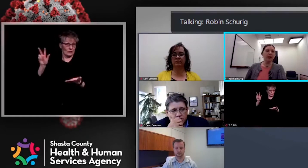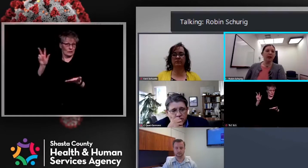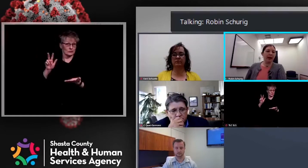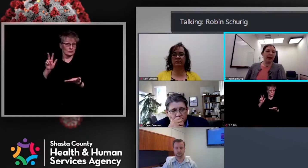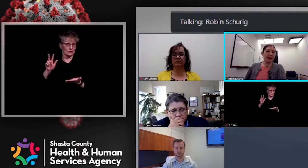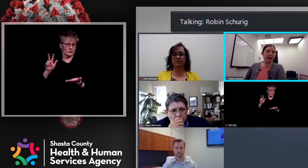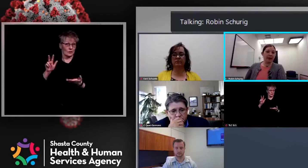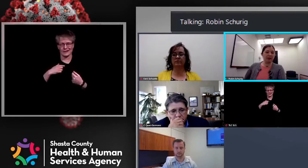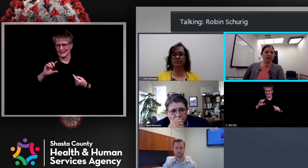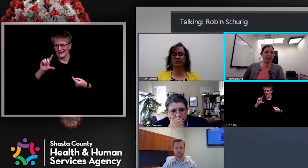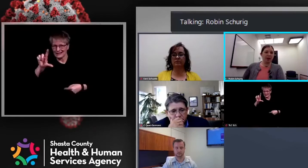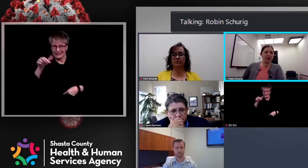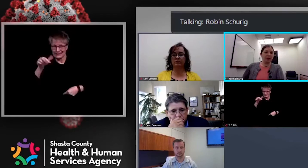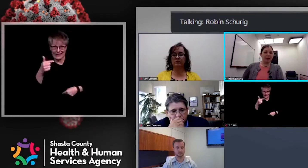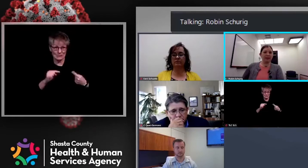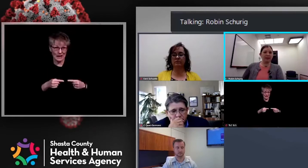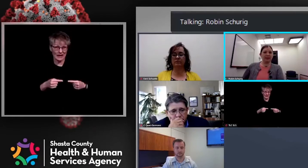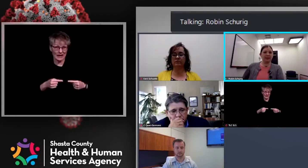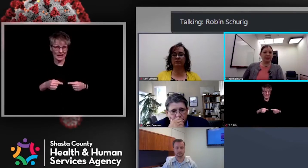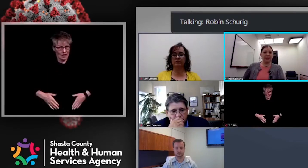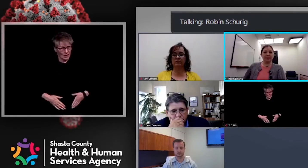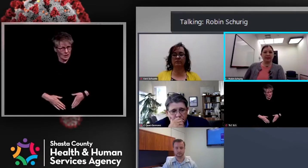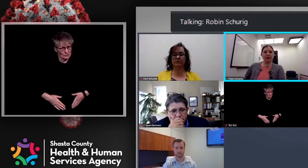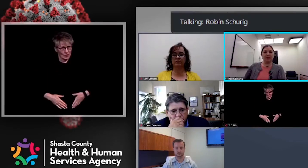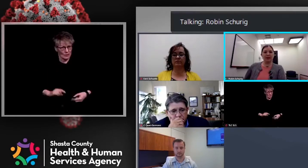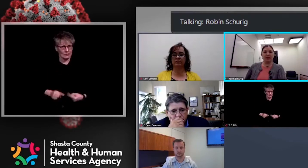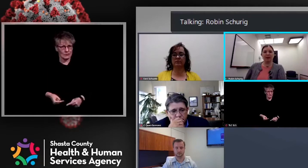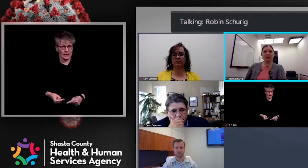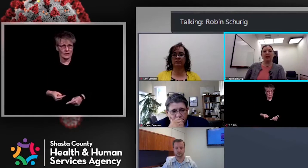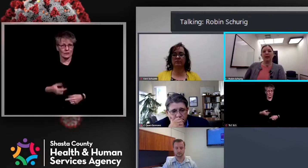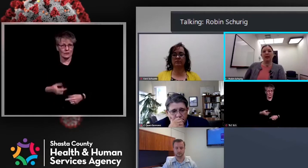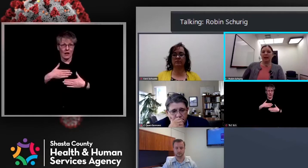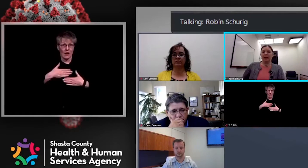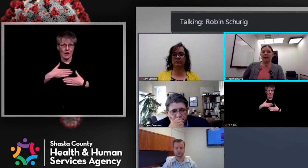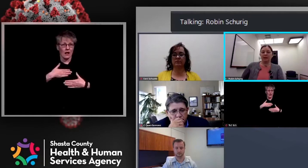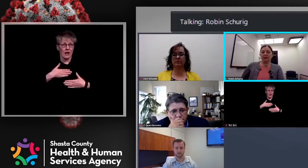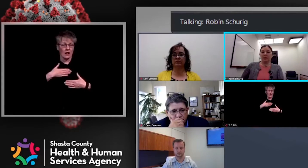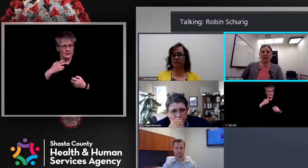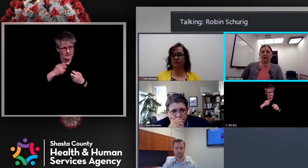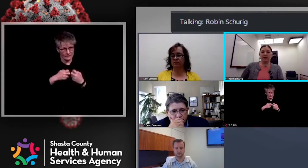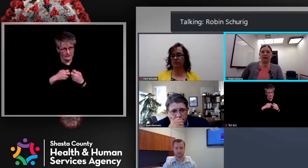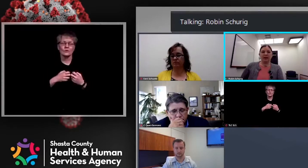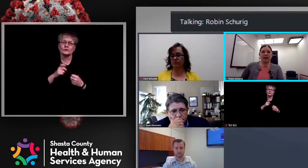And then onto a different topic, our latest data and tier assignment. Late last week,